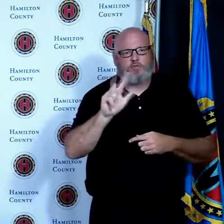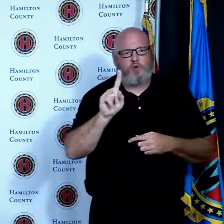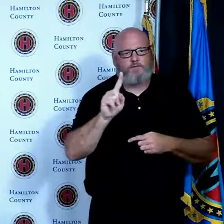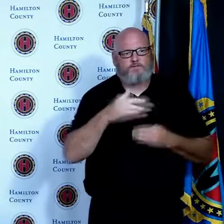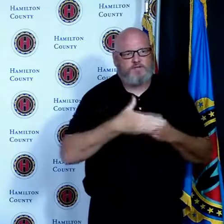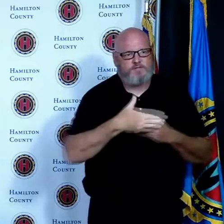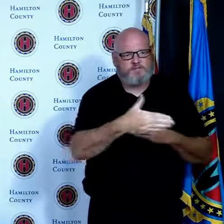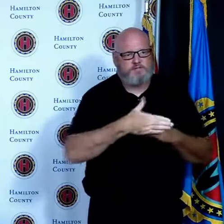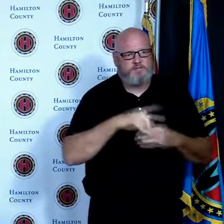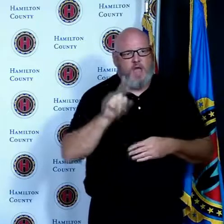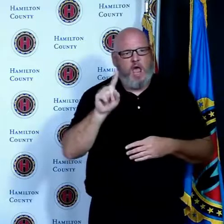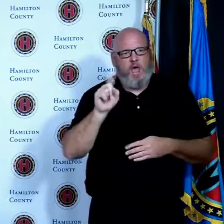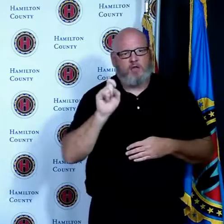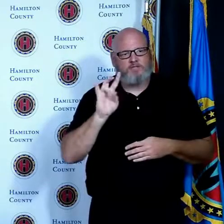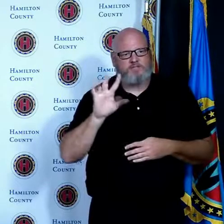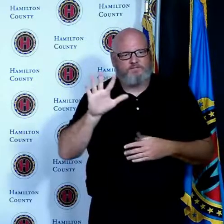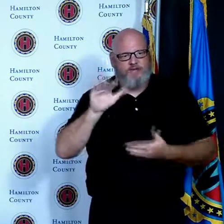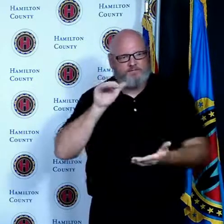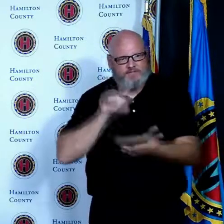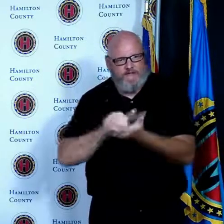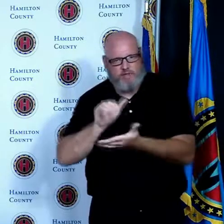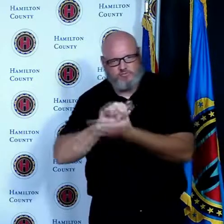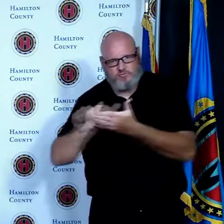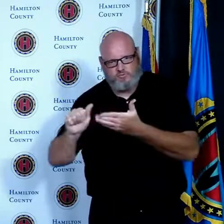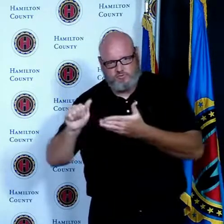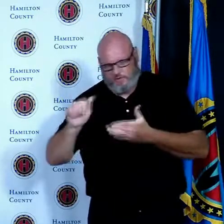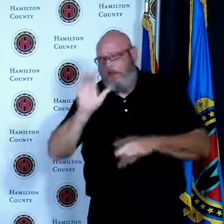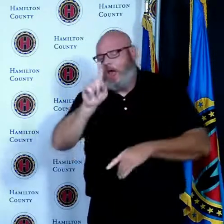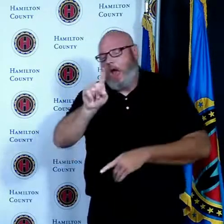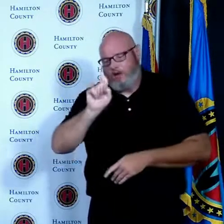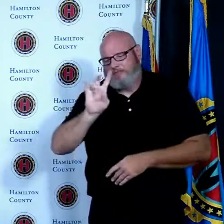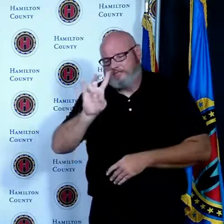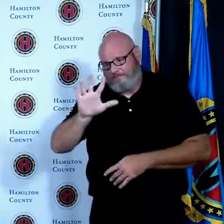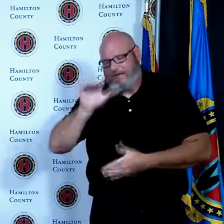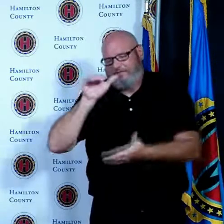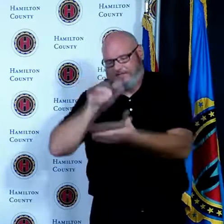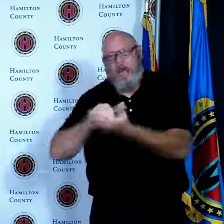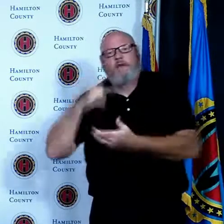minimize the spread of the virus and keep our region open but this